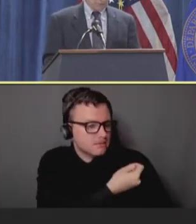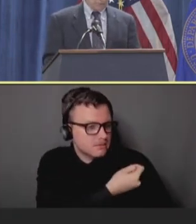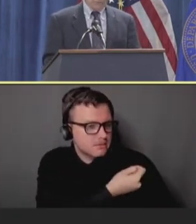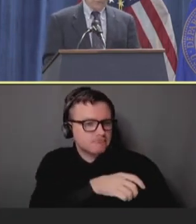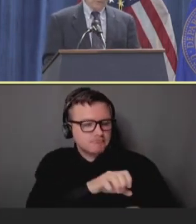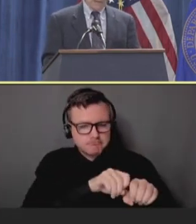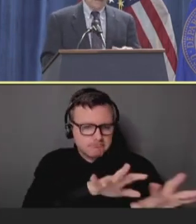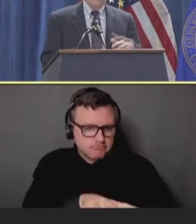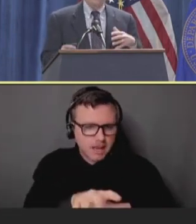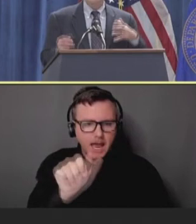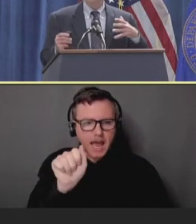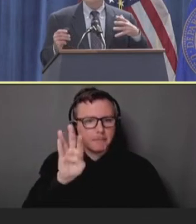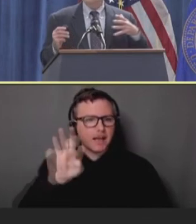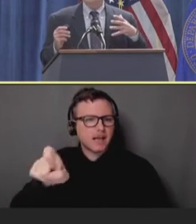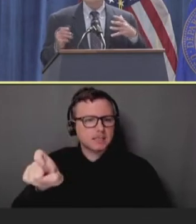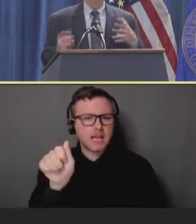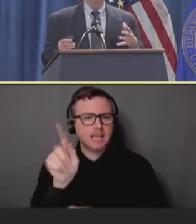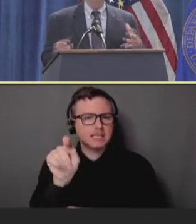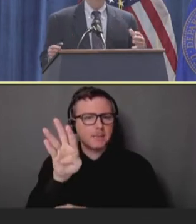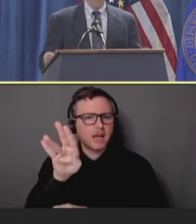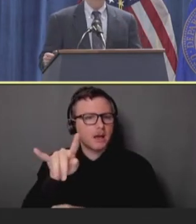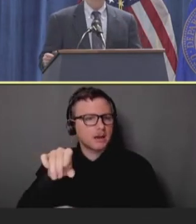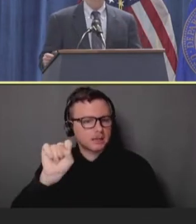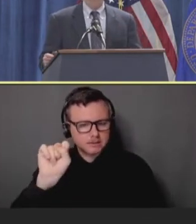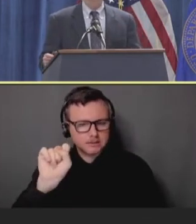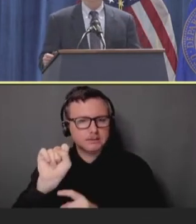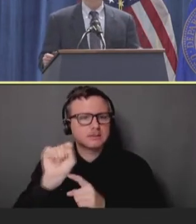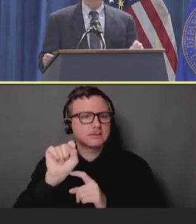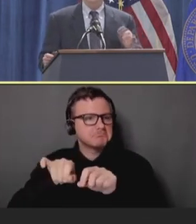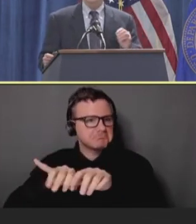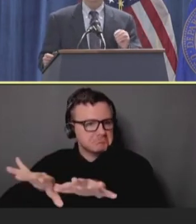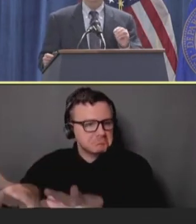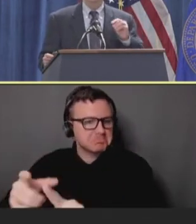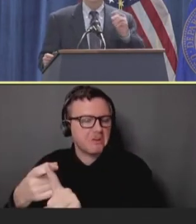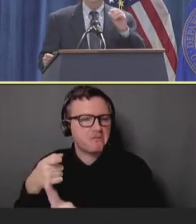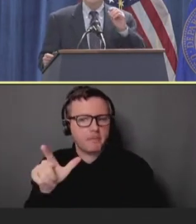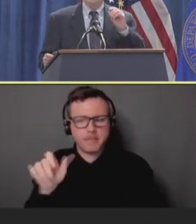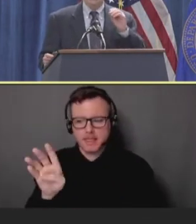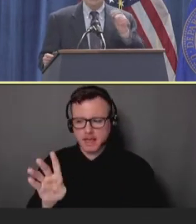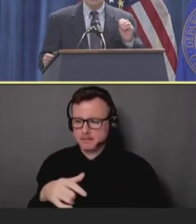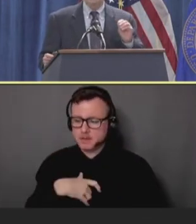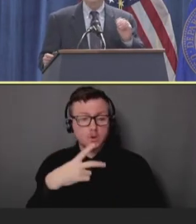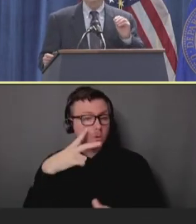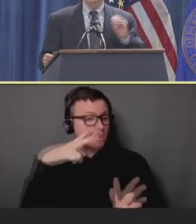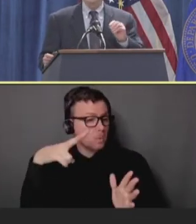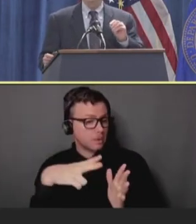They -- if you looked at medical textbooks, they actually, and journals, they actually